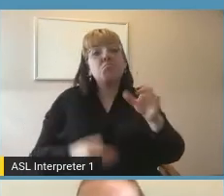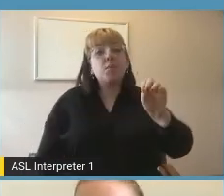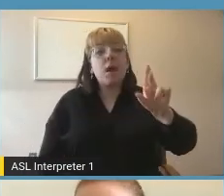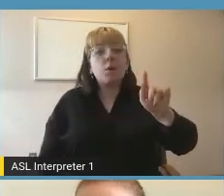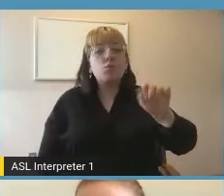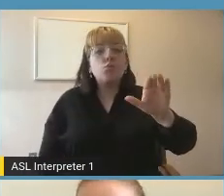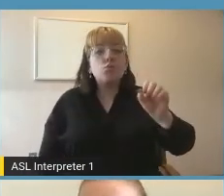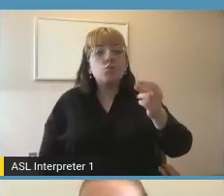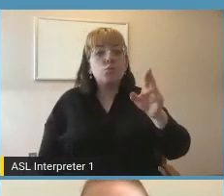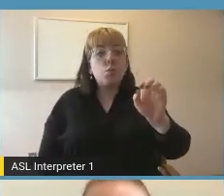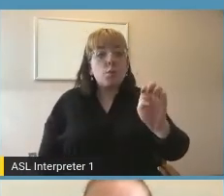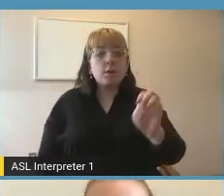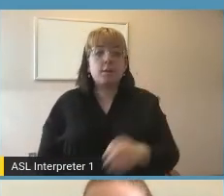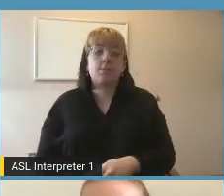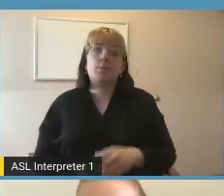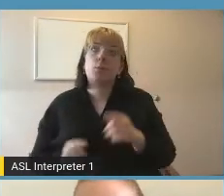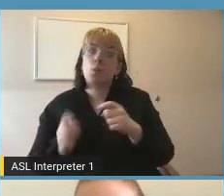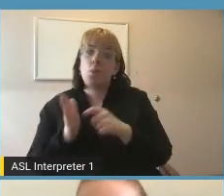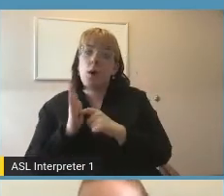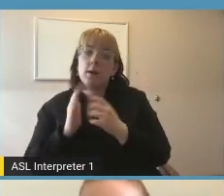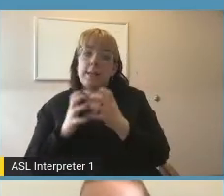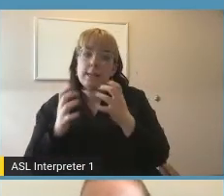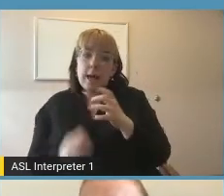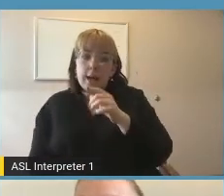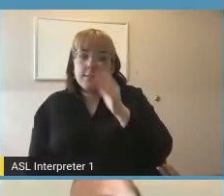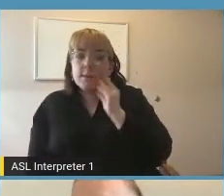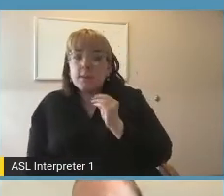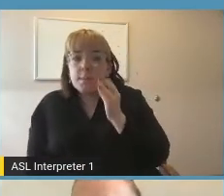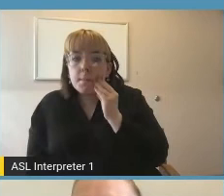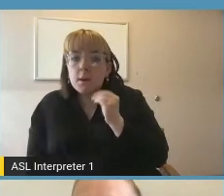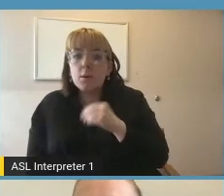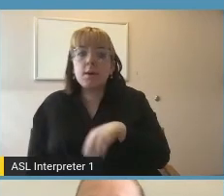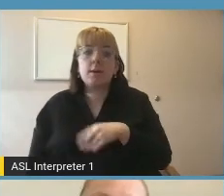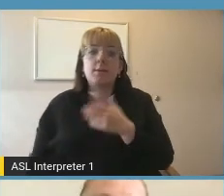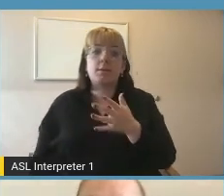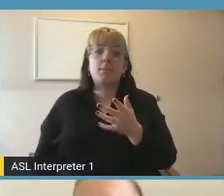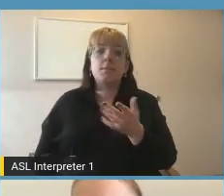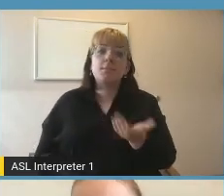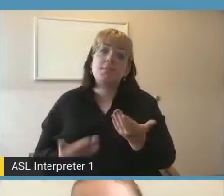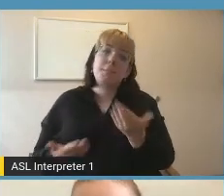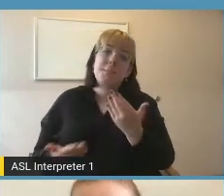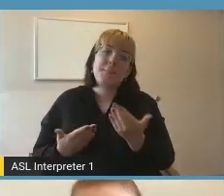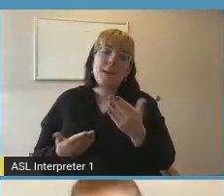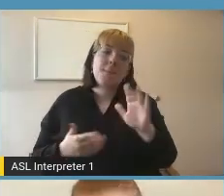experience in putting together these complicated stories you may want to outsource. For example